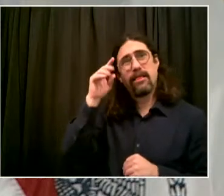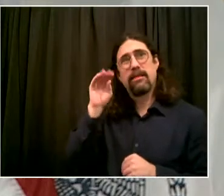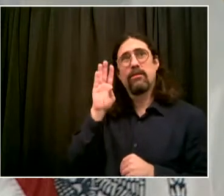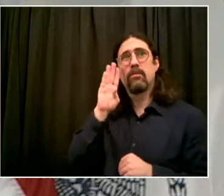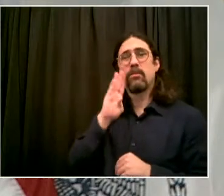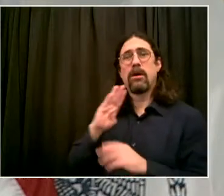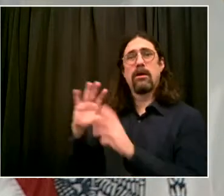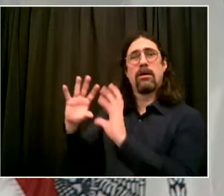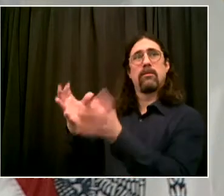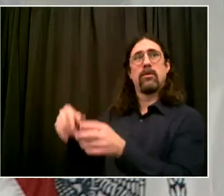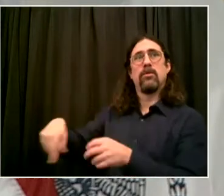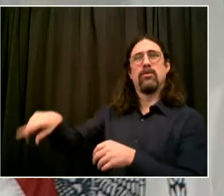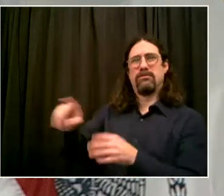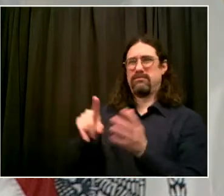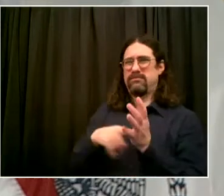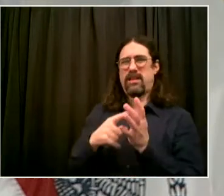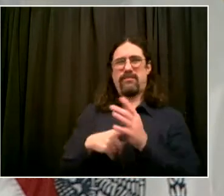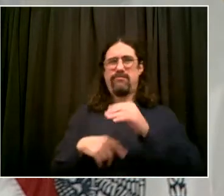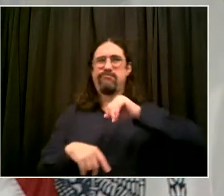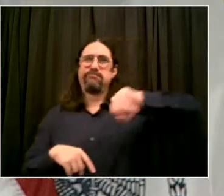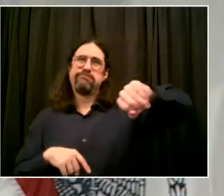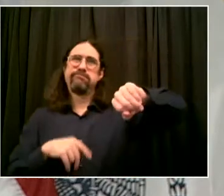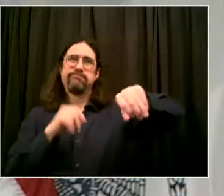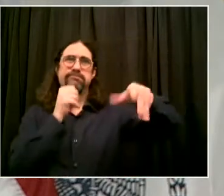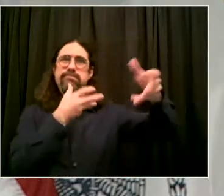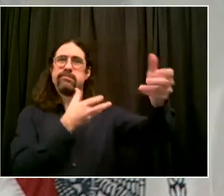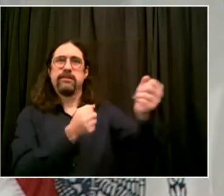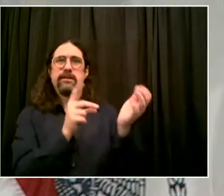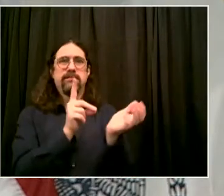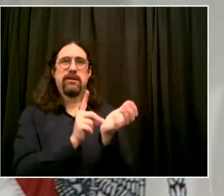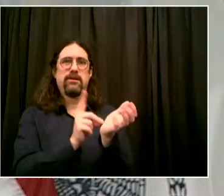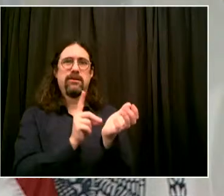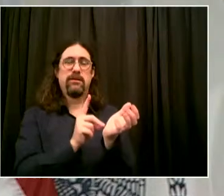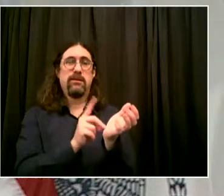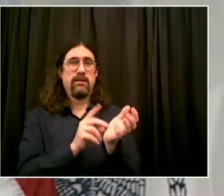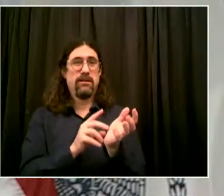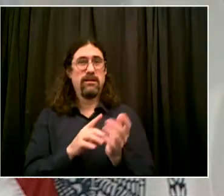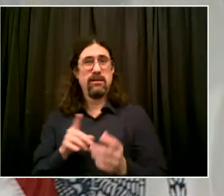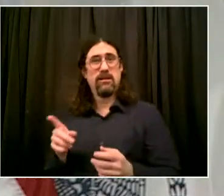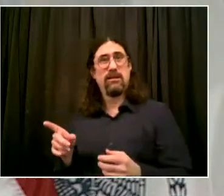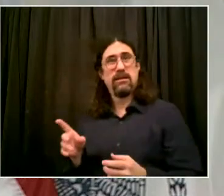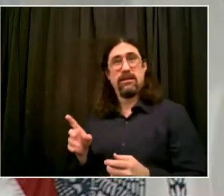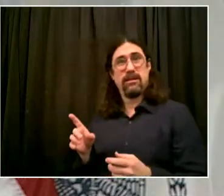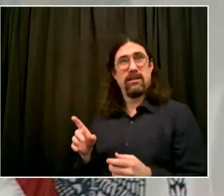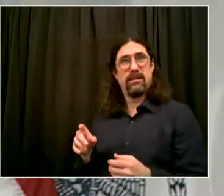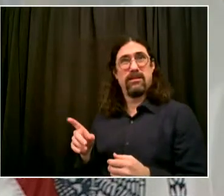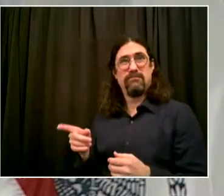THINGS THAT HAPPENED THAT THE GOVERNMENT AND THE MEDICAL COMMUNITY DID OVER THE E YEARS S BECAUSE OF